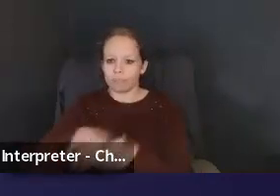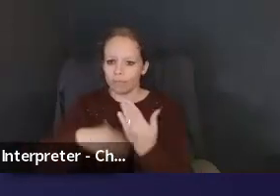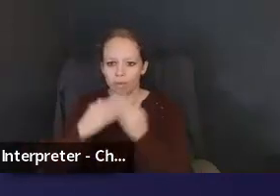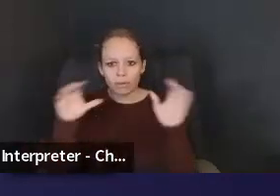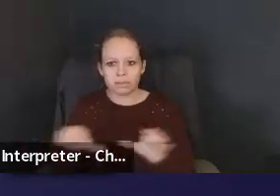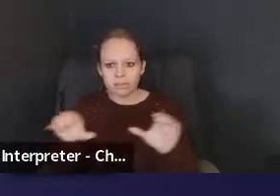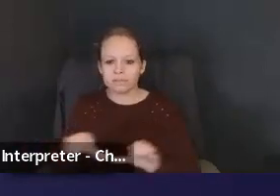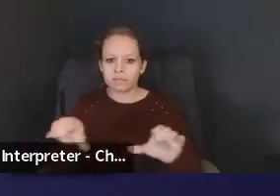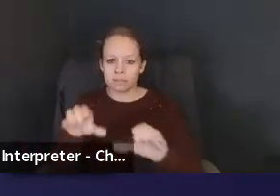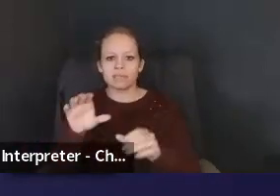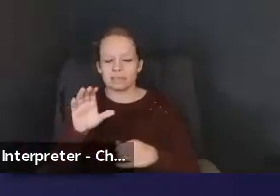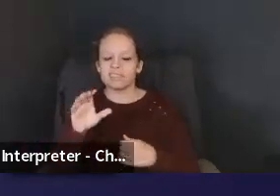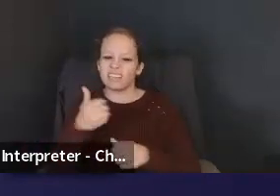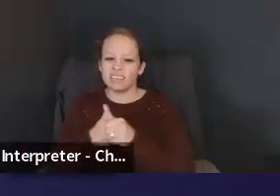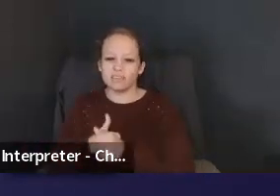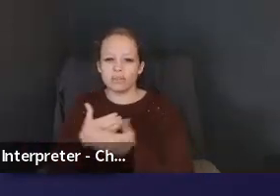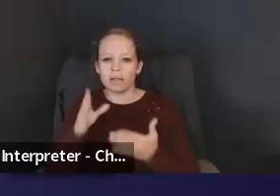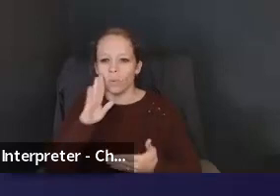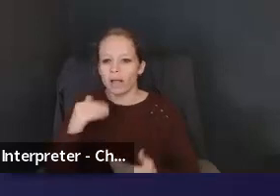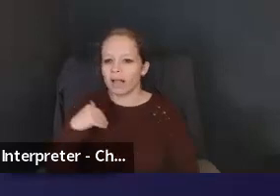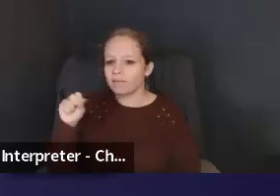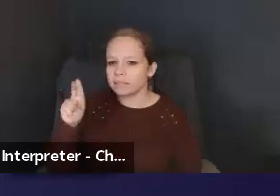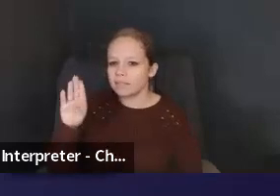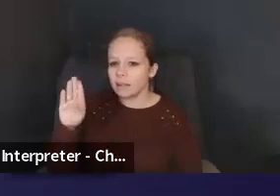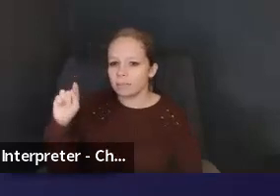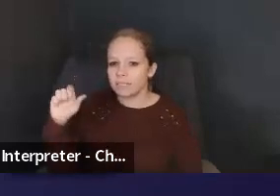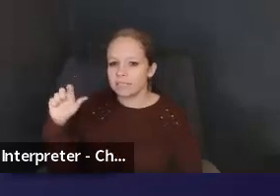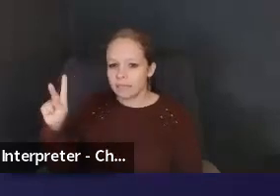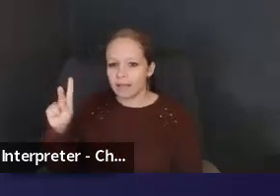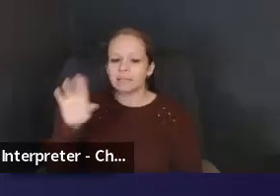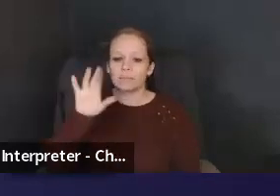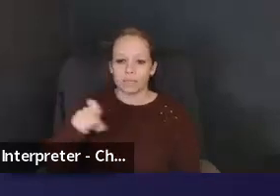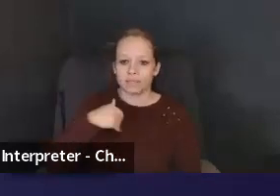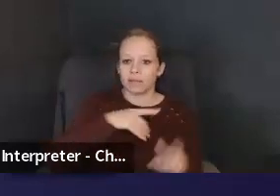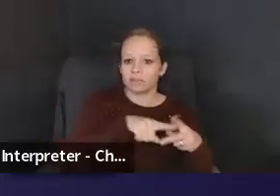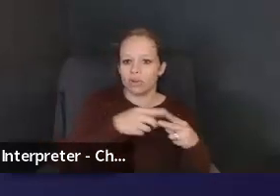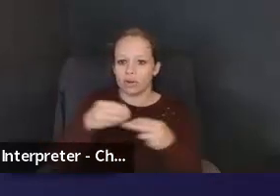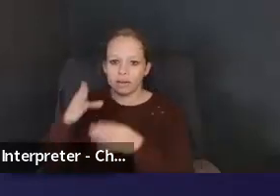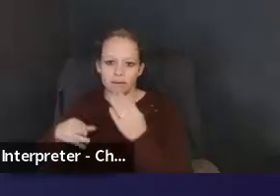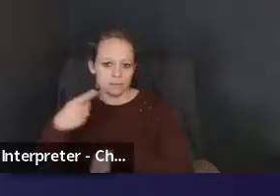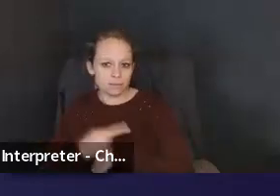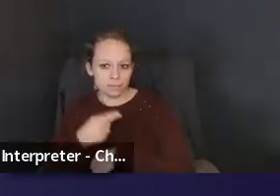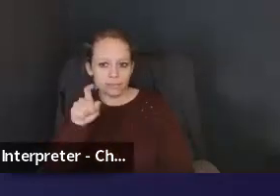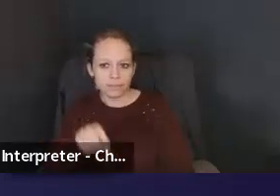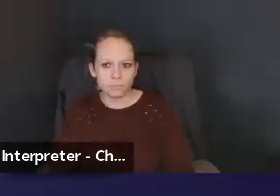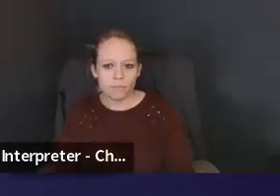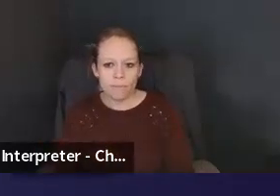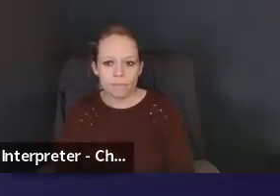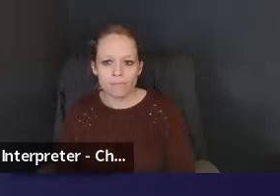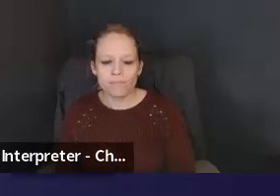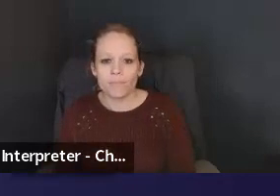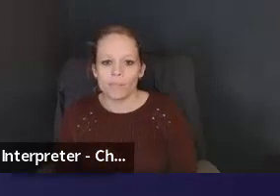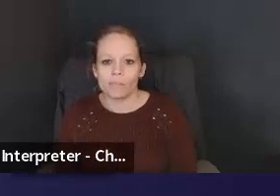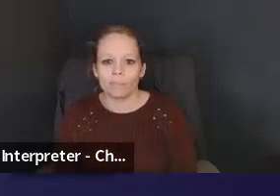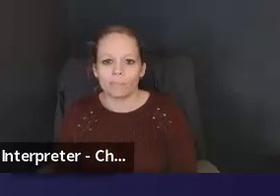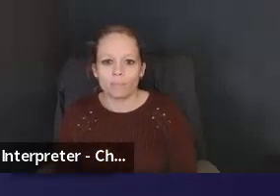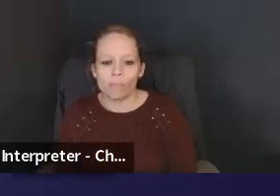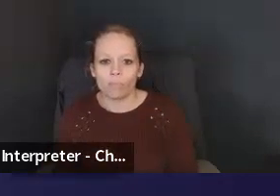subtasks. Then, you put start and end dates to each one, okay? Associated with each major task.